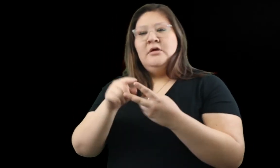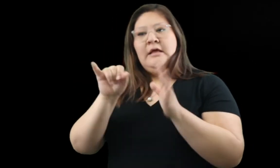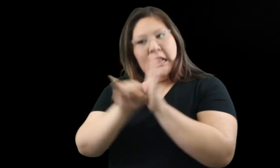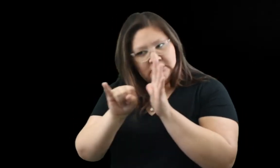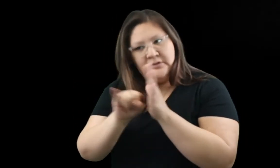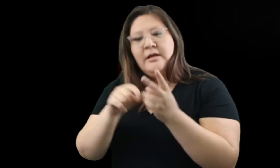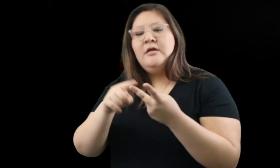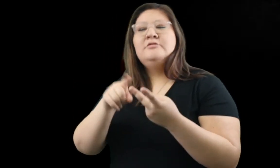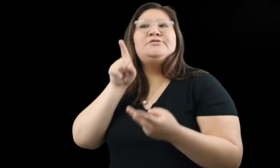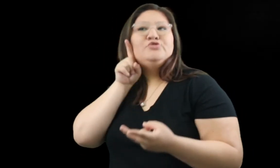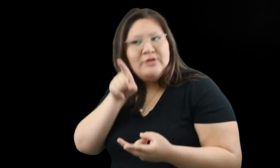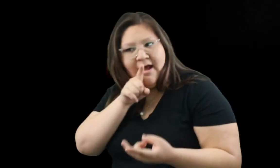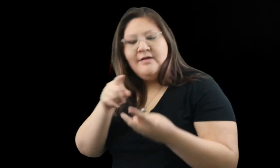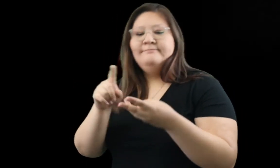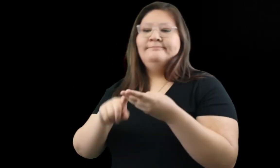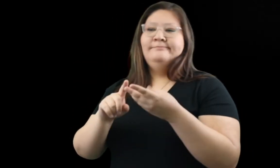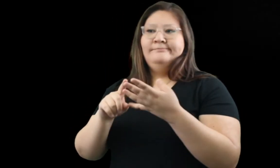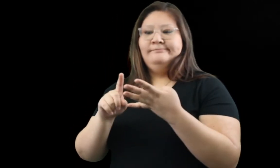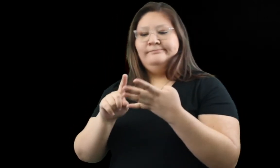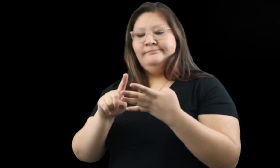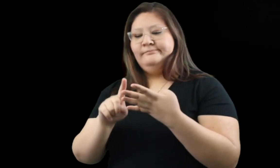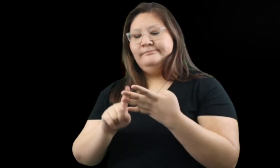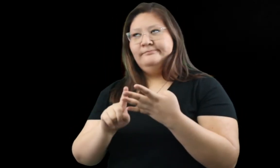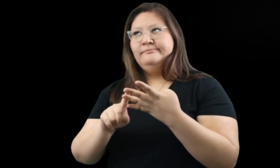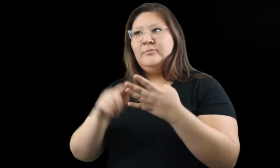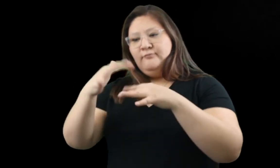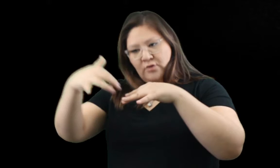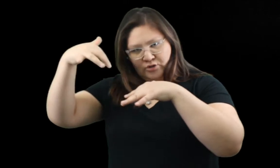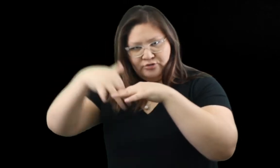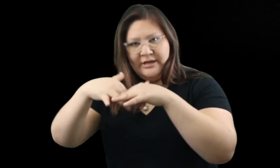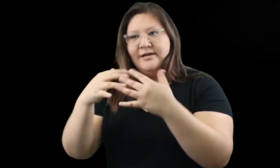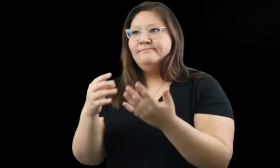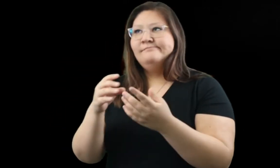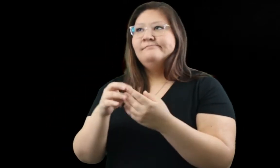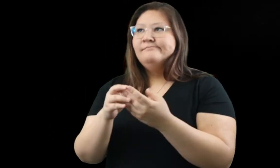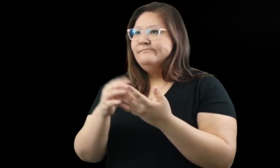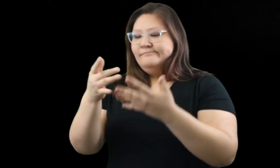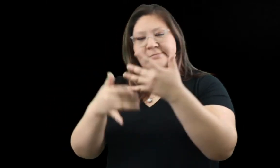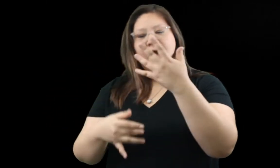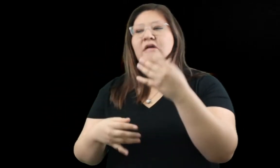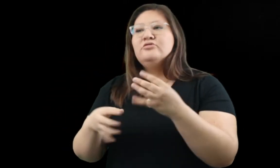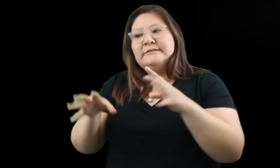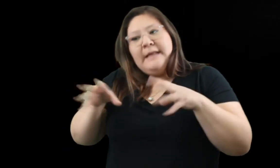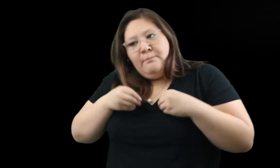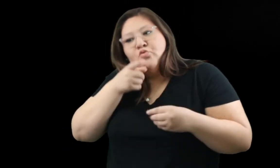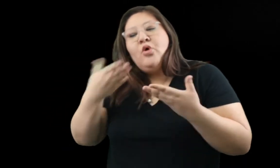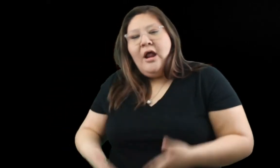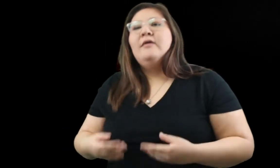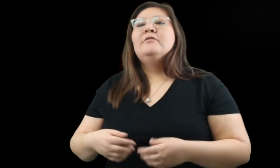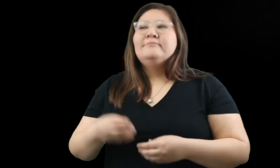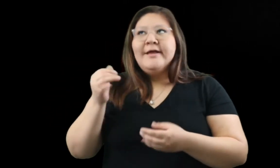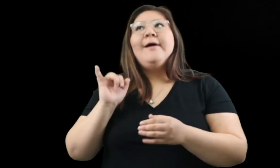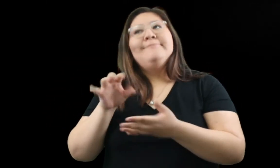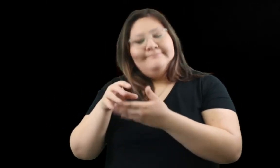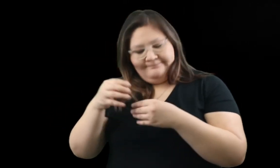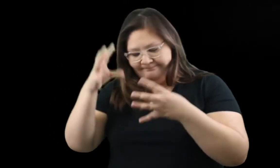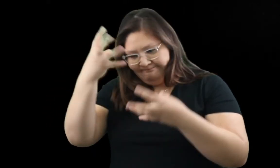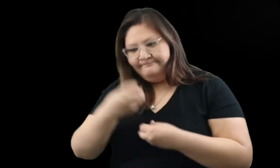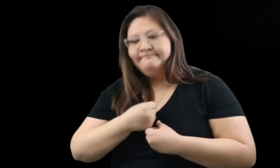She said "You are deaf. You are Indigenous. You are many things.You must accept all that you are."